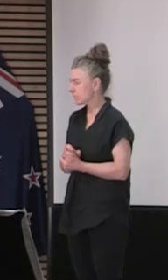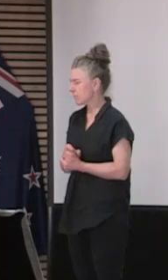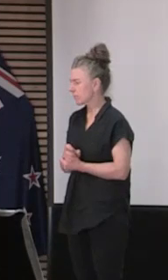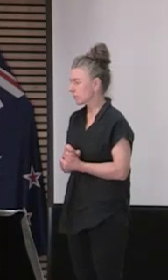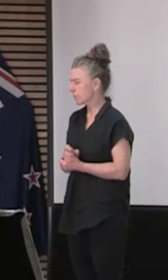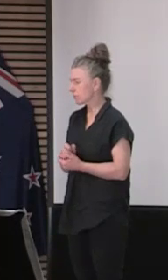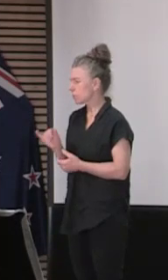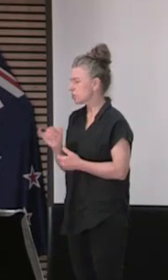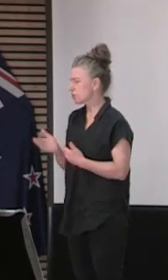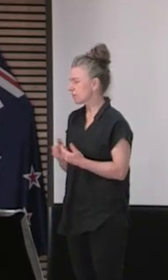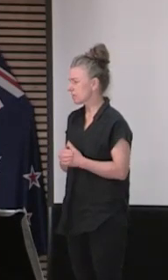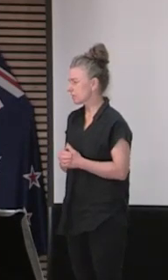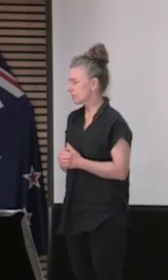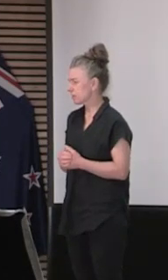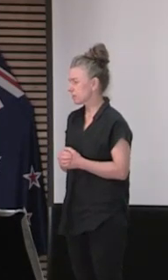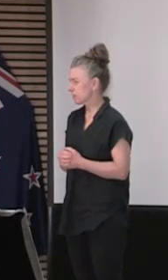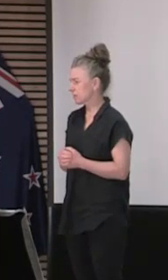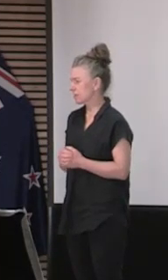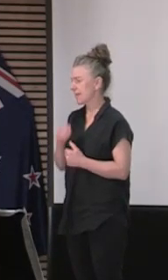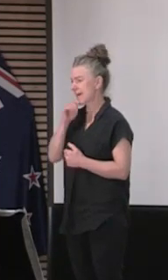Whatwe'll do is work from theprinciples for alert level 4.